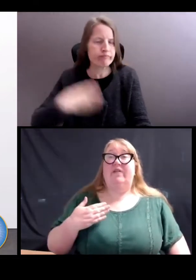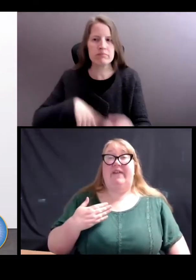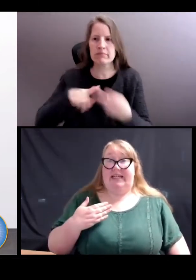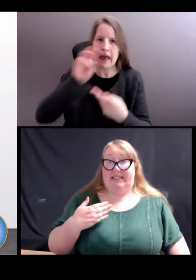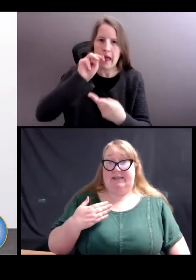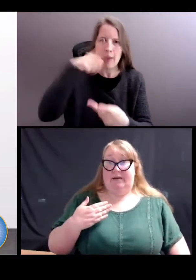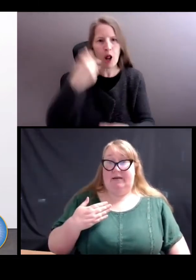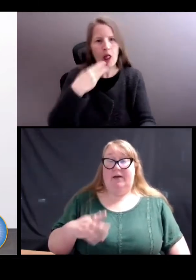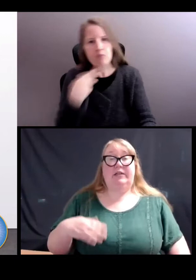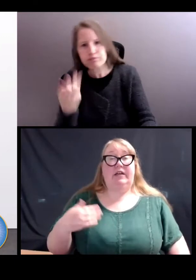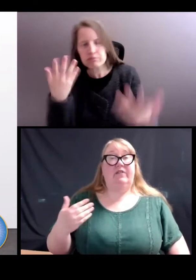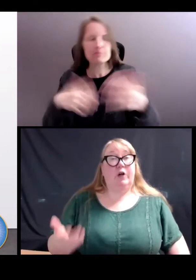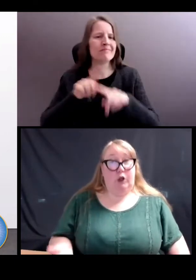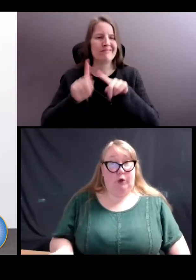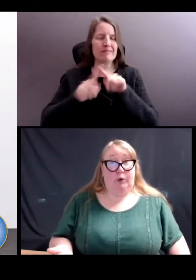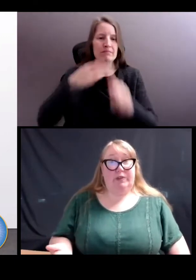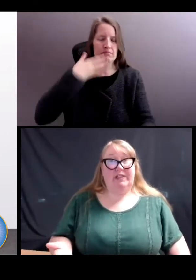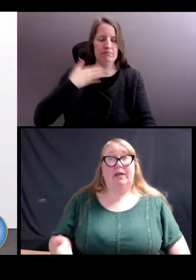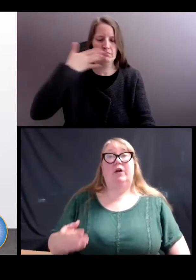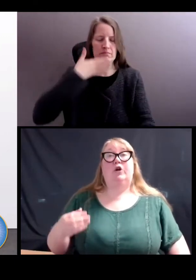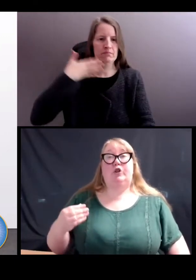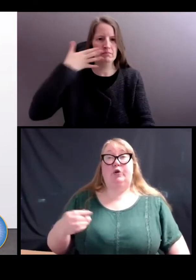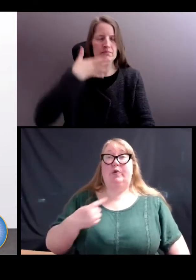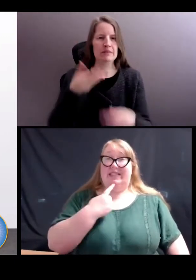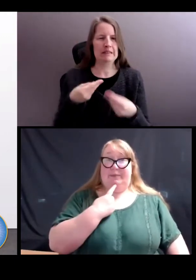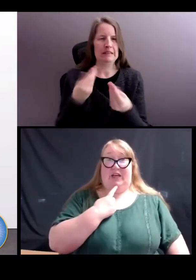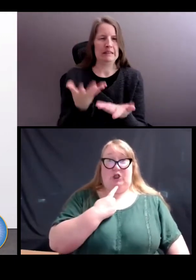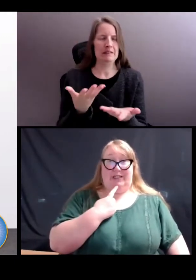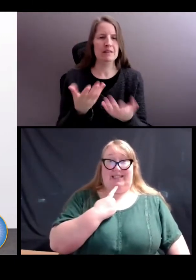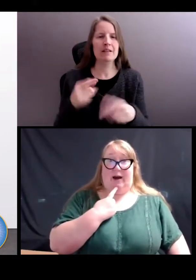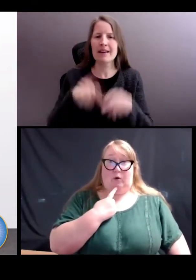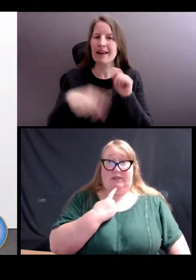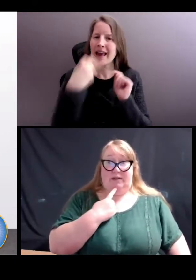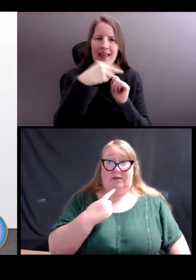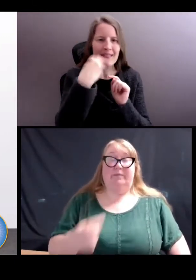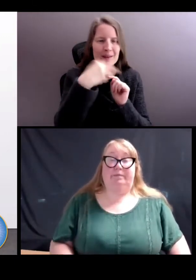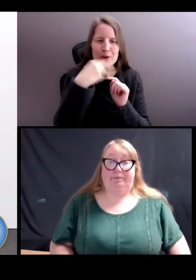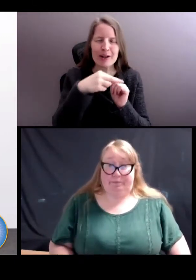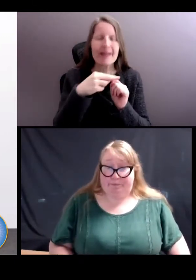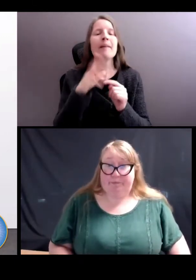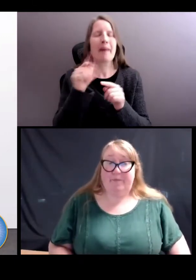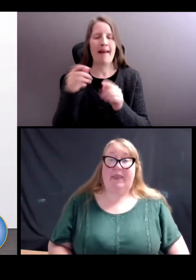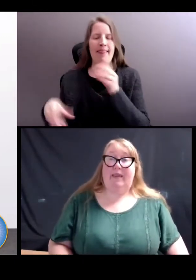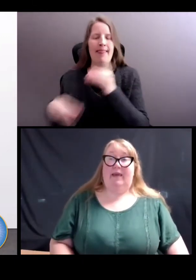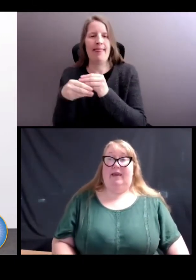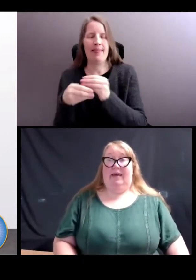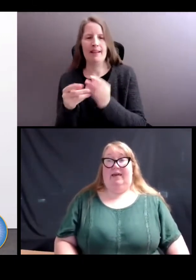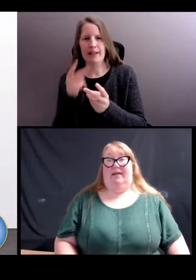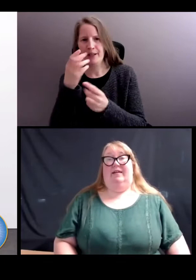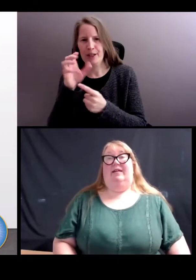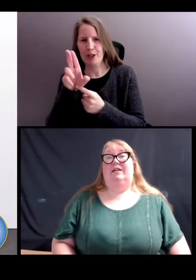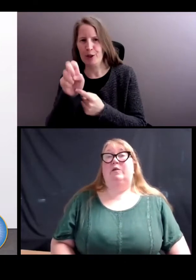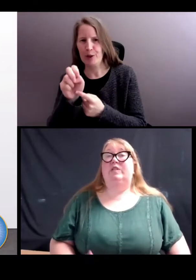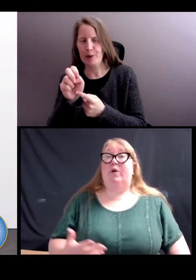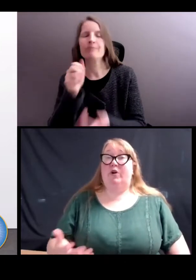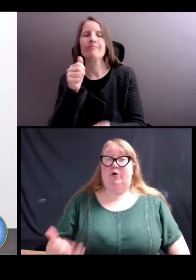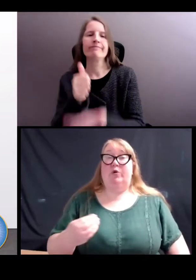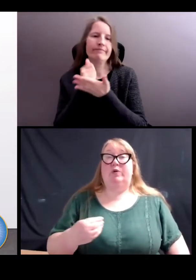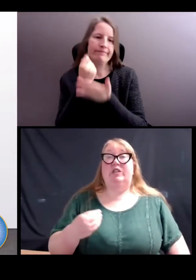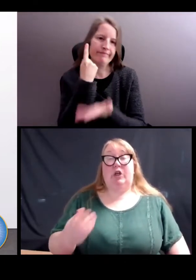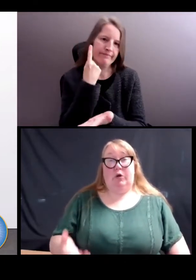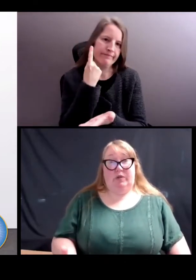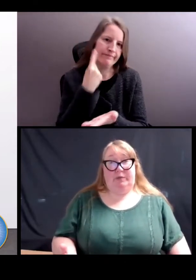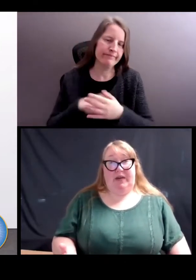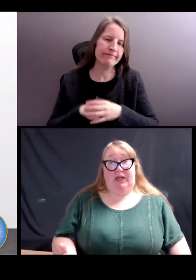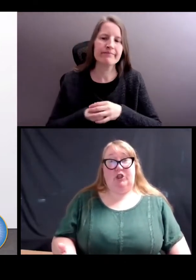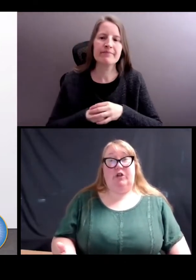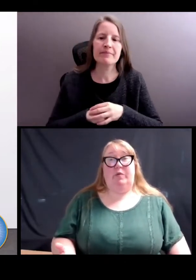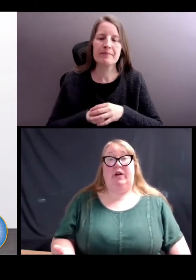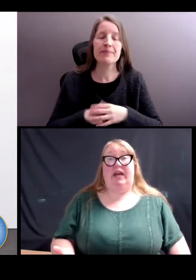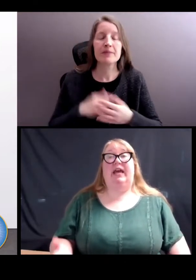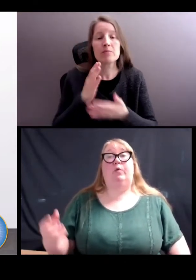face to give clues to the speech sounds. So, someone who uses cued speech to communicate